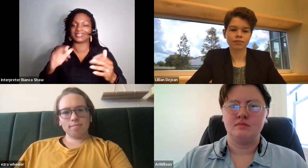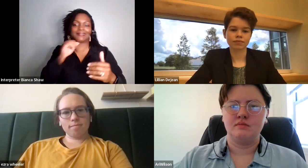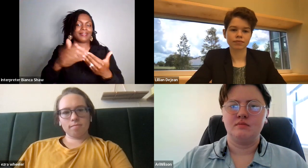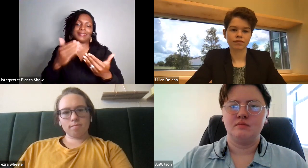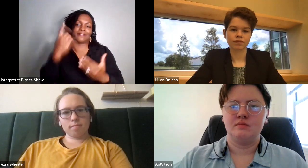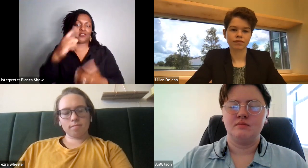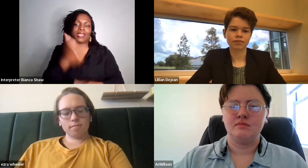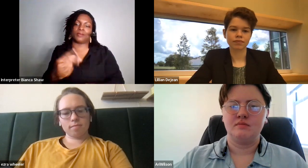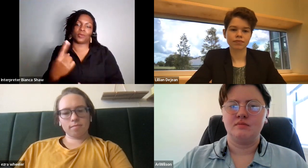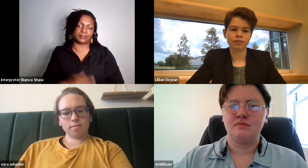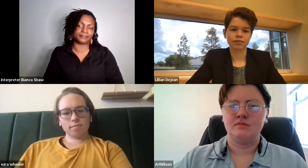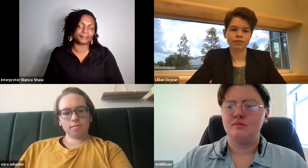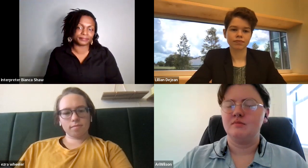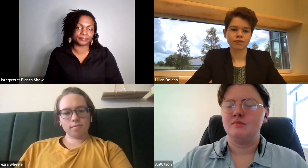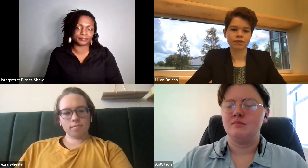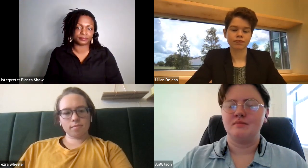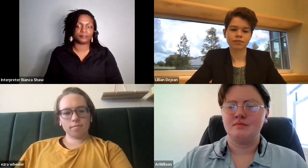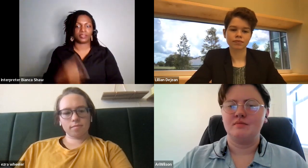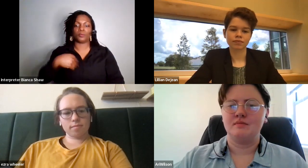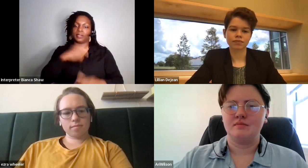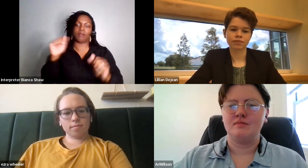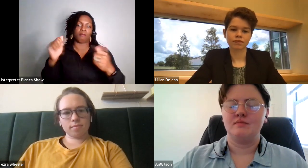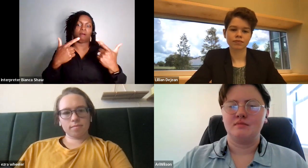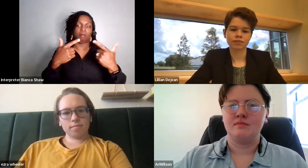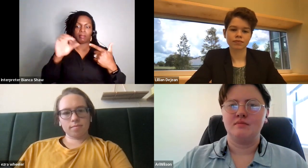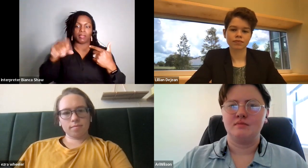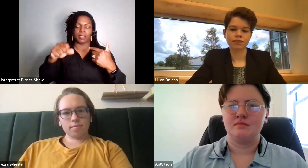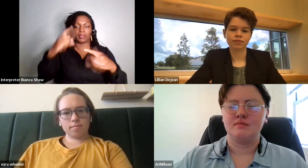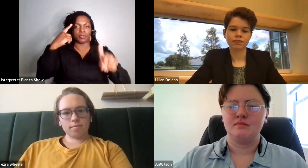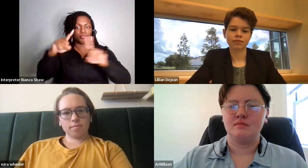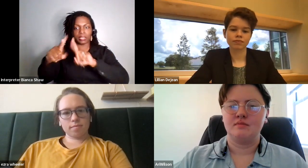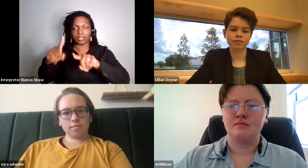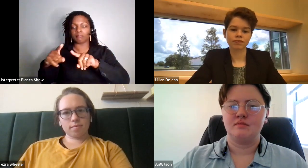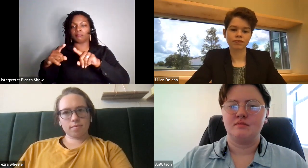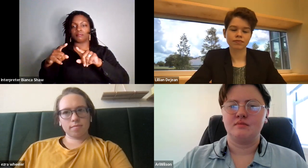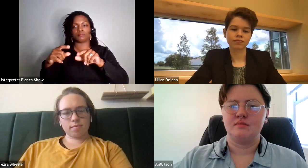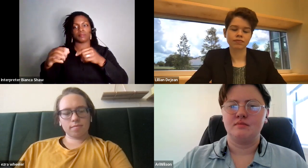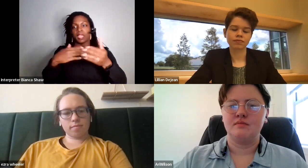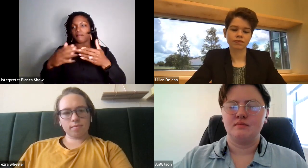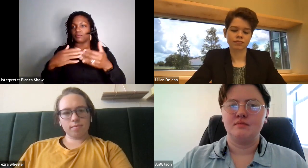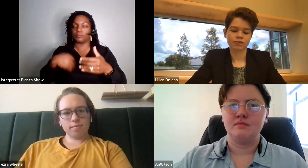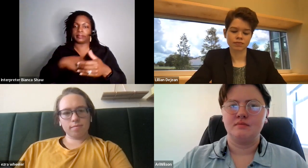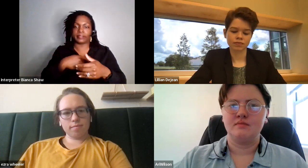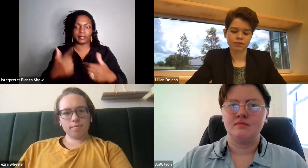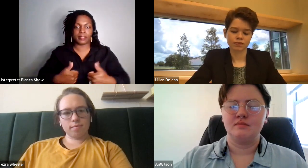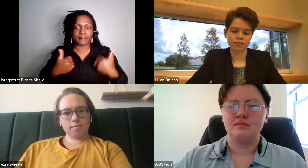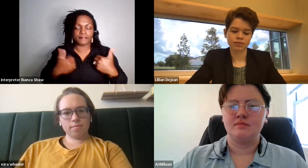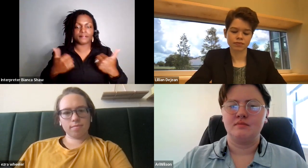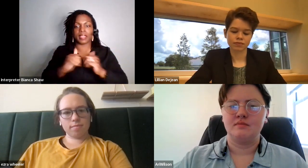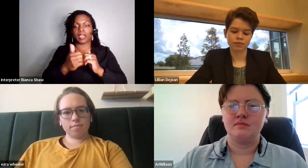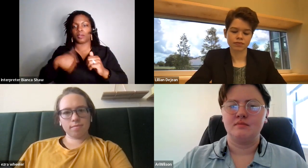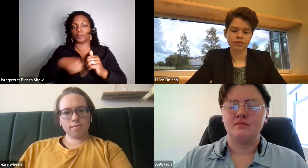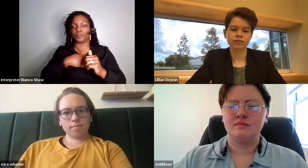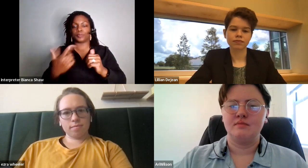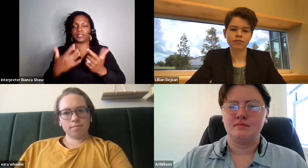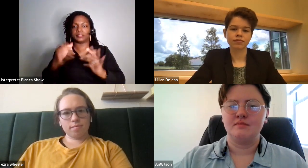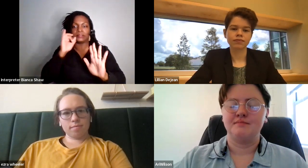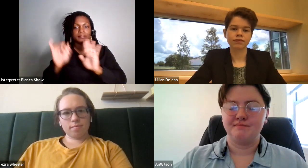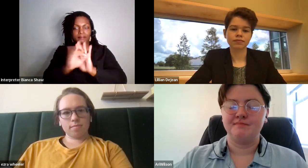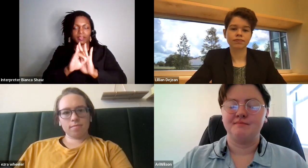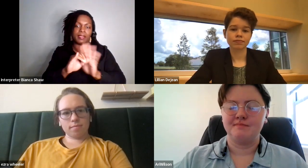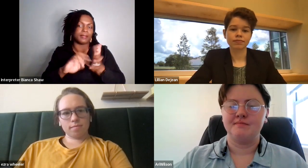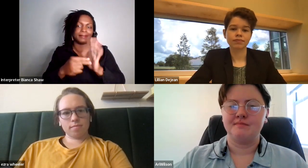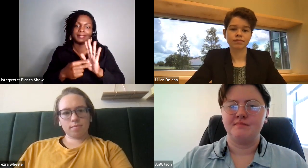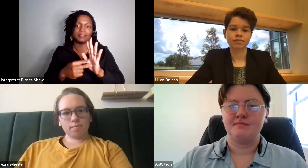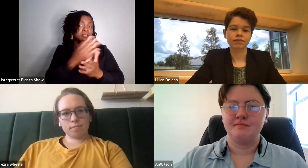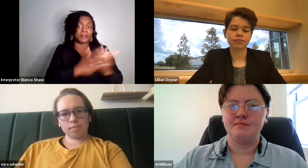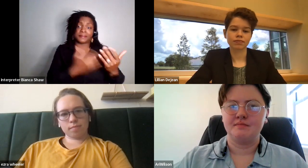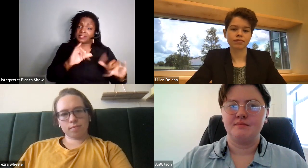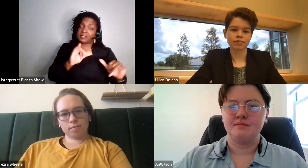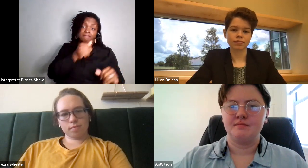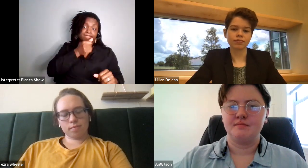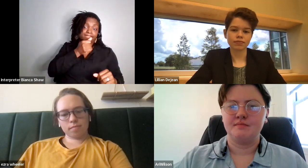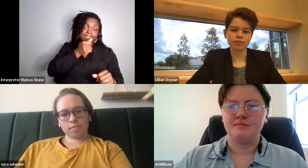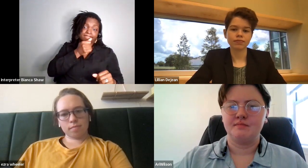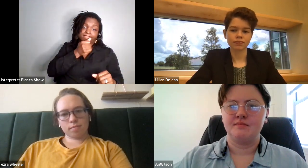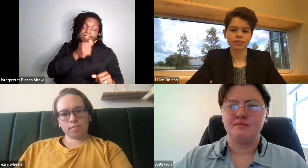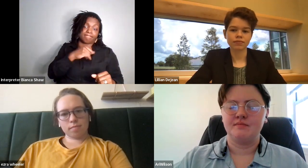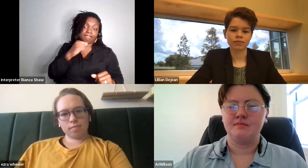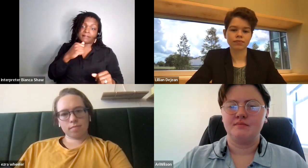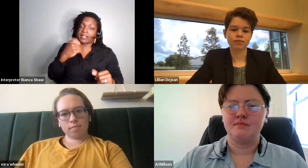I just think that we all can agree that whatever we lived, or however we came about it, you know, and some of us, you know. Haven't even made it to come out, you know, So, with respects of the individual, is that with the mental health